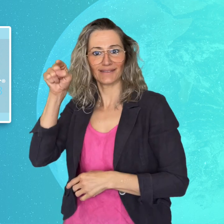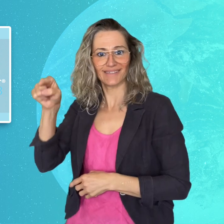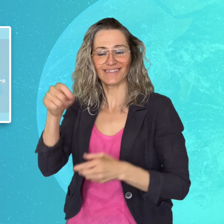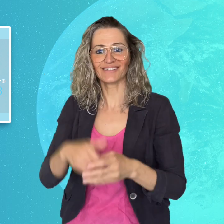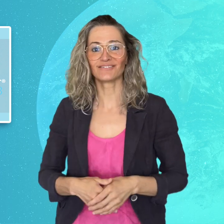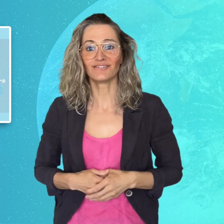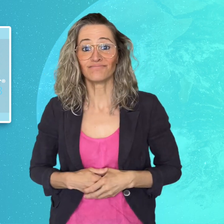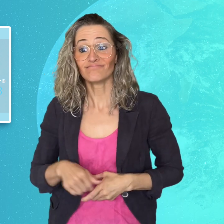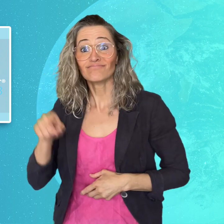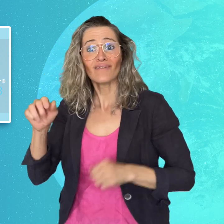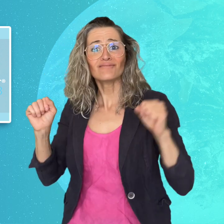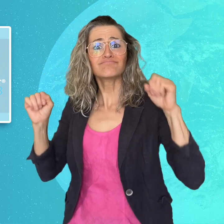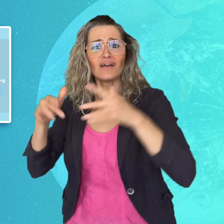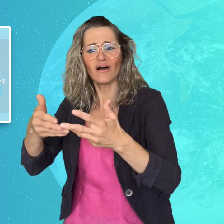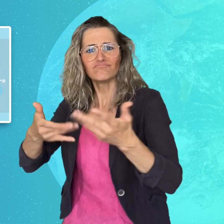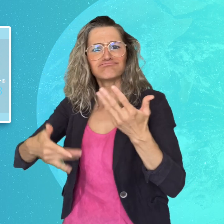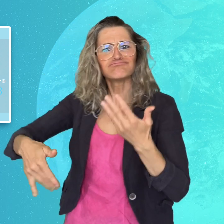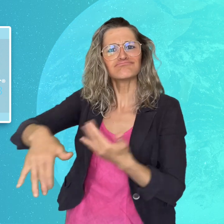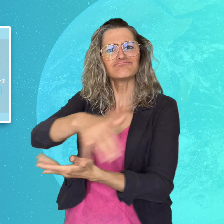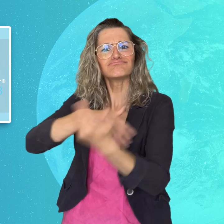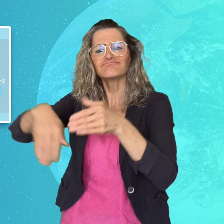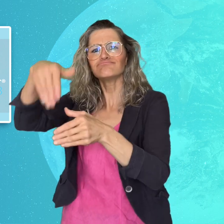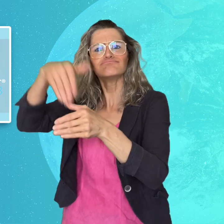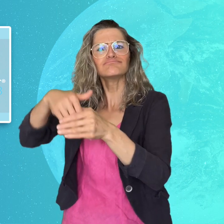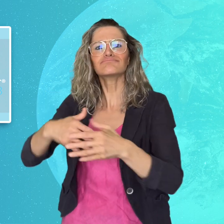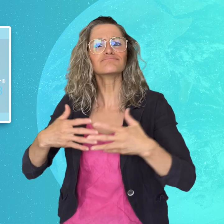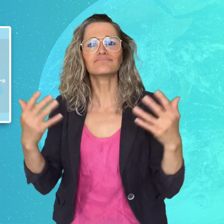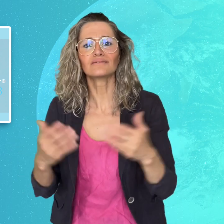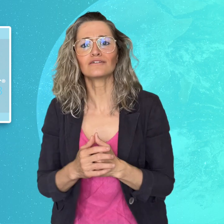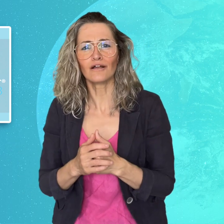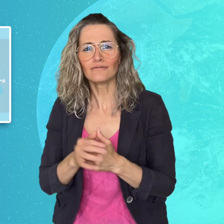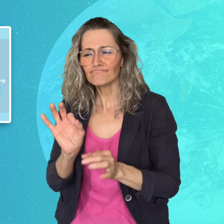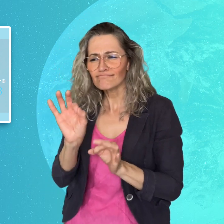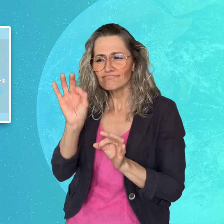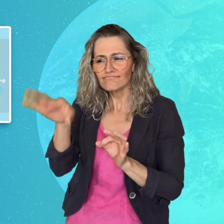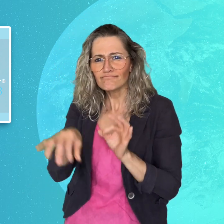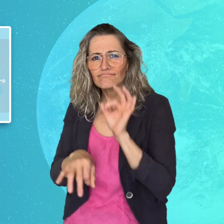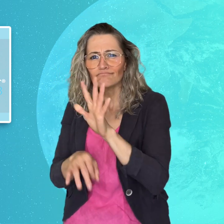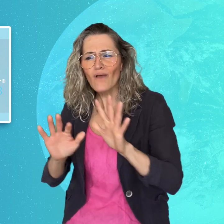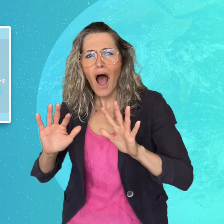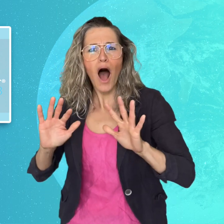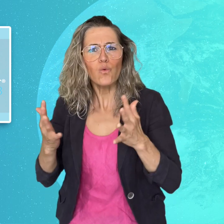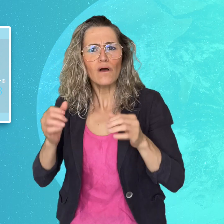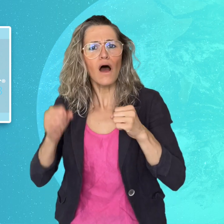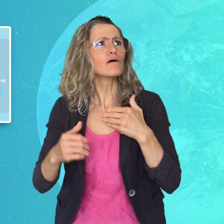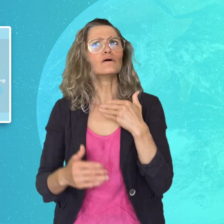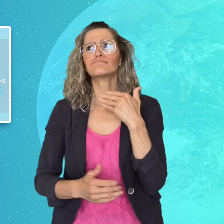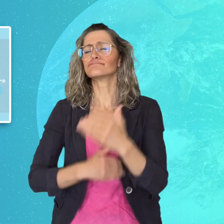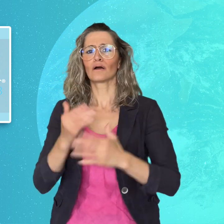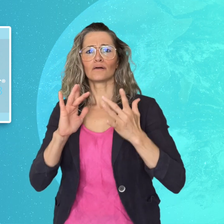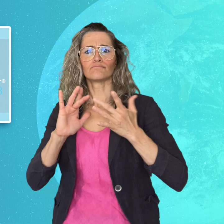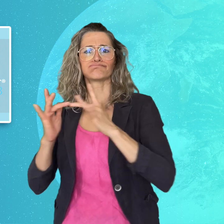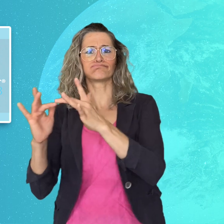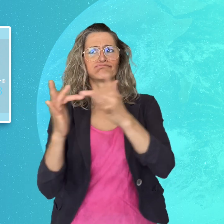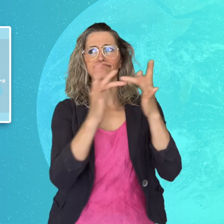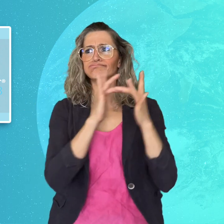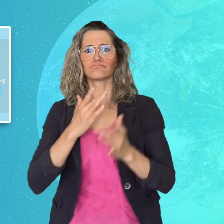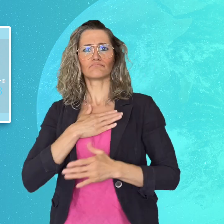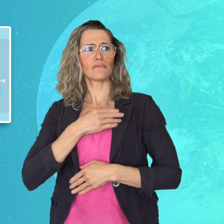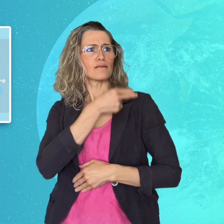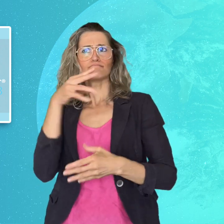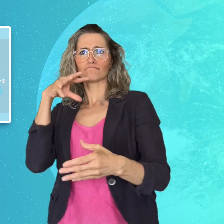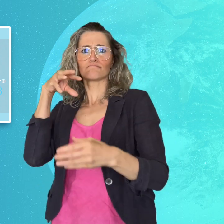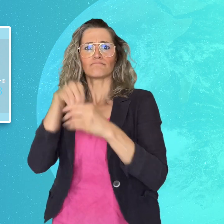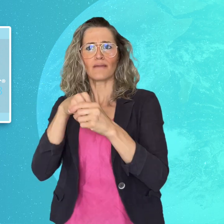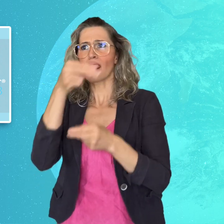mentors, tools, skills will all be available at the Lab.